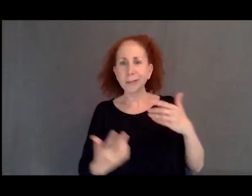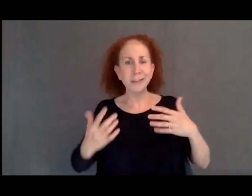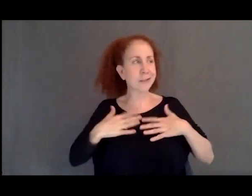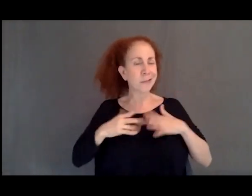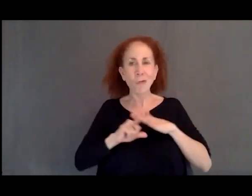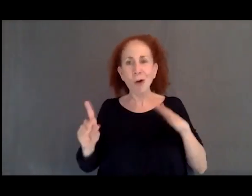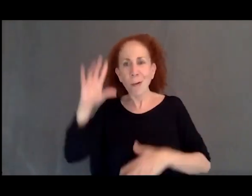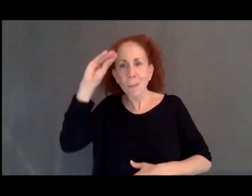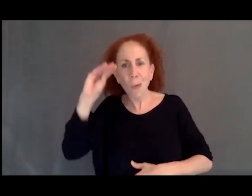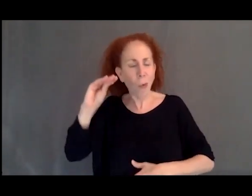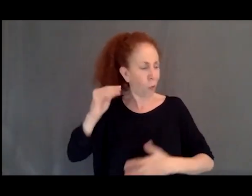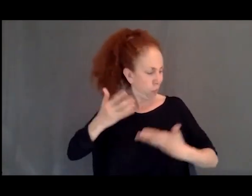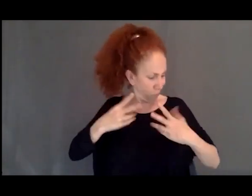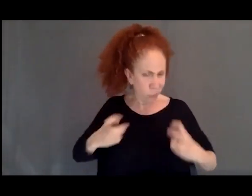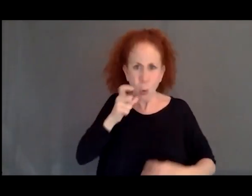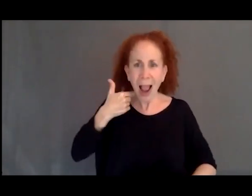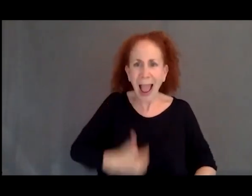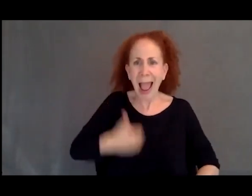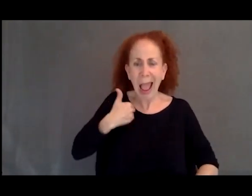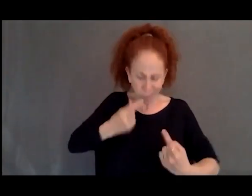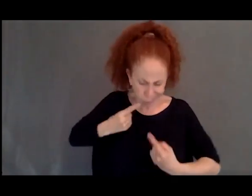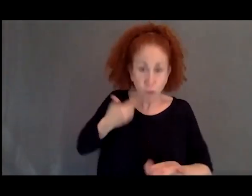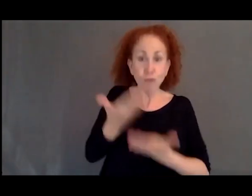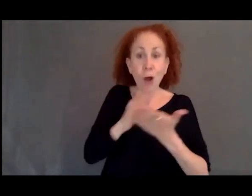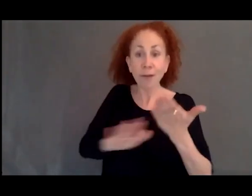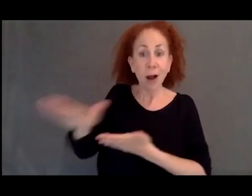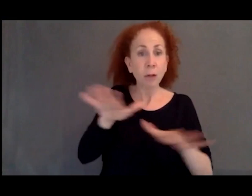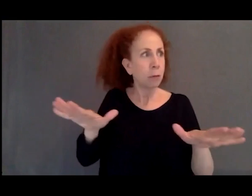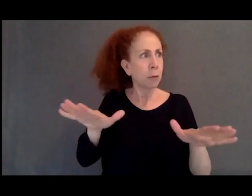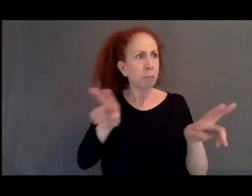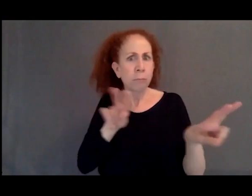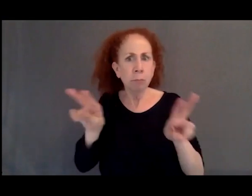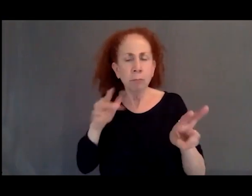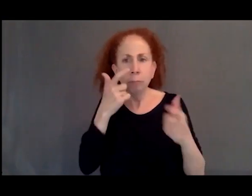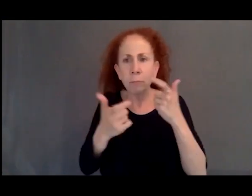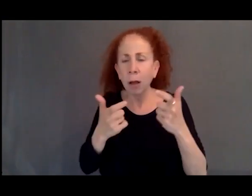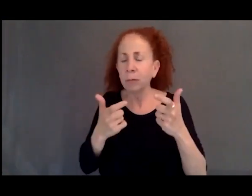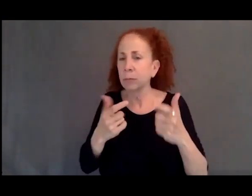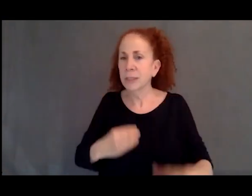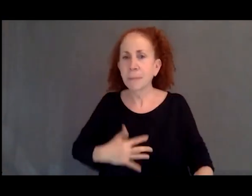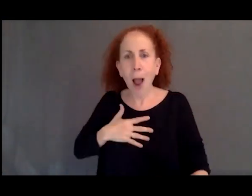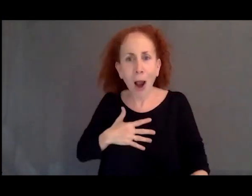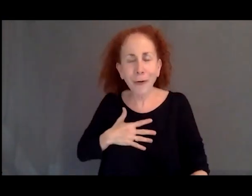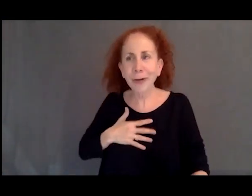And how do I find my voice, and all that kind of thing? And then coming to Berkeley, it was really inspiring to see all these young people